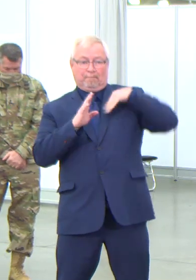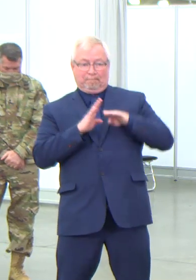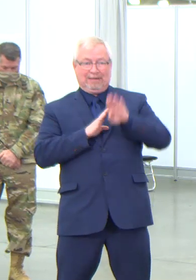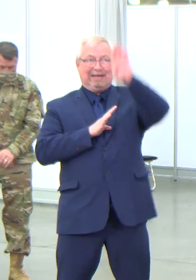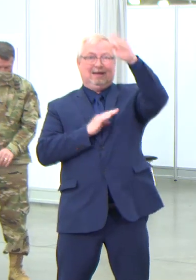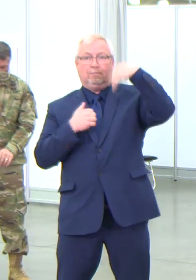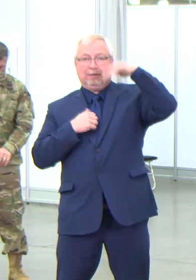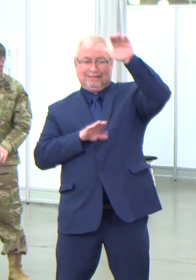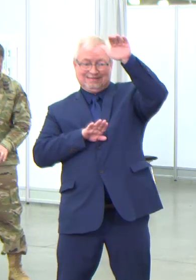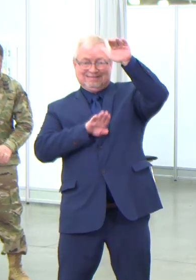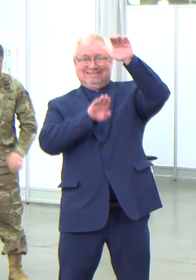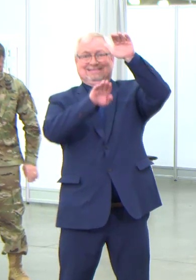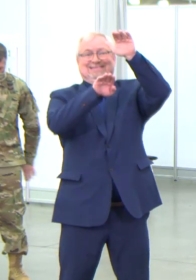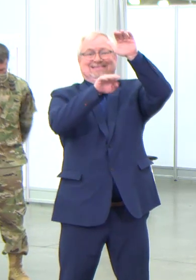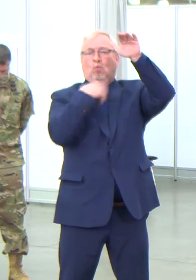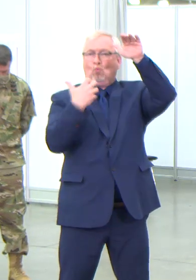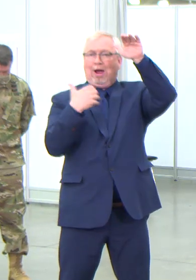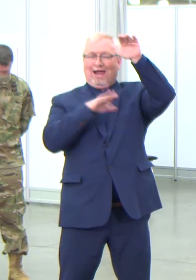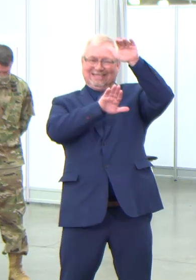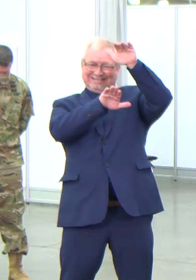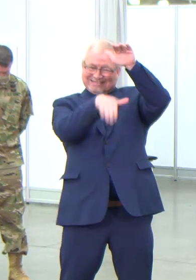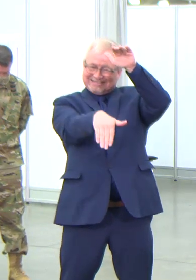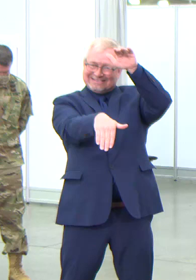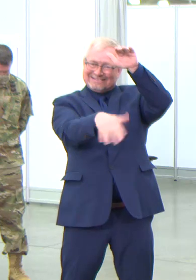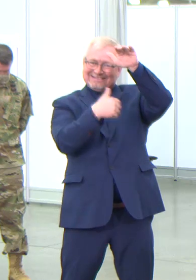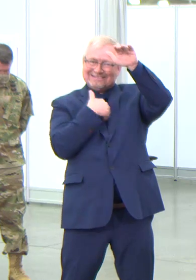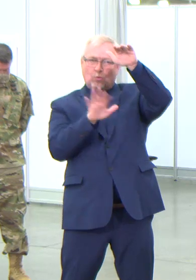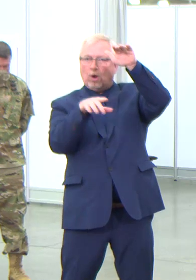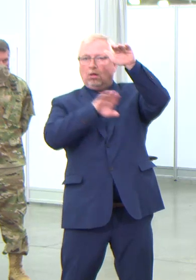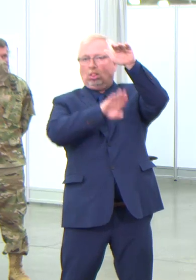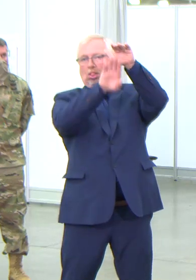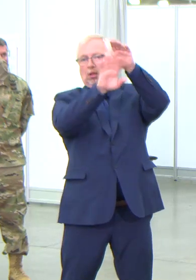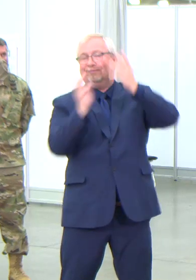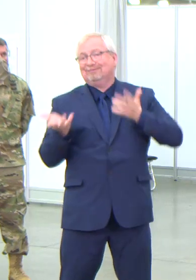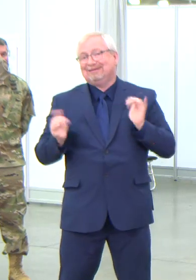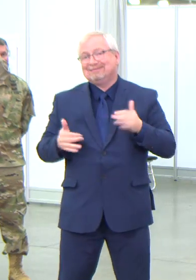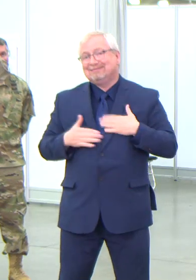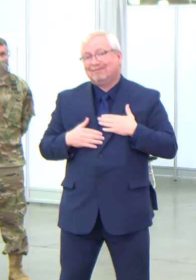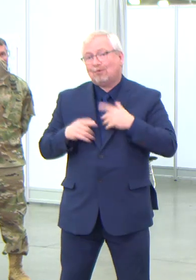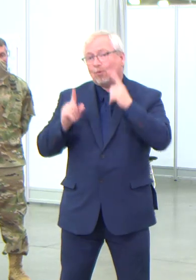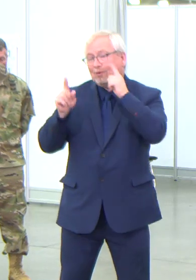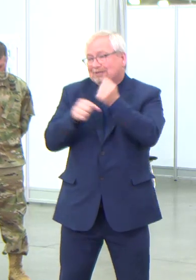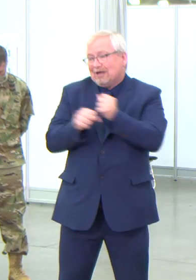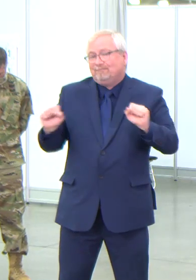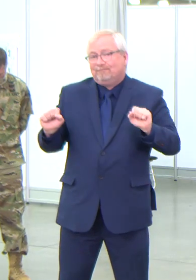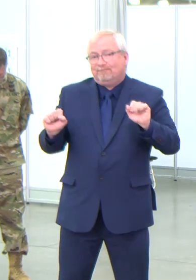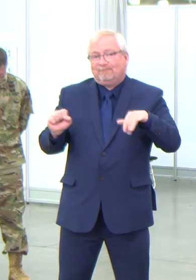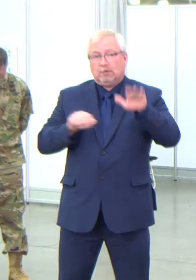have depressed the peak of case volume, and that saves lives,